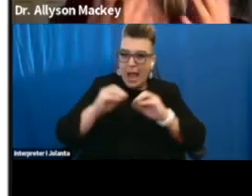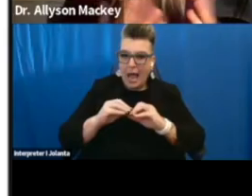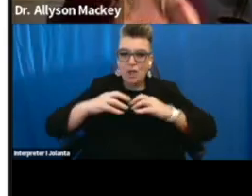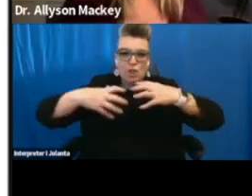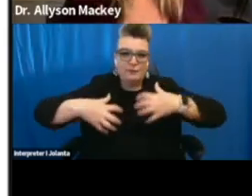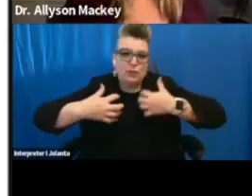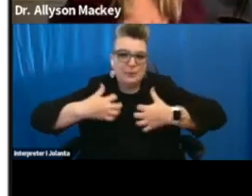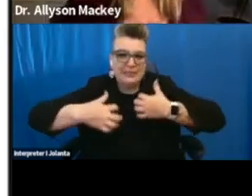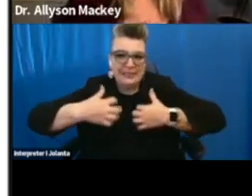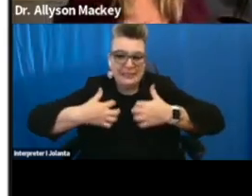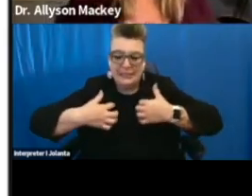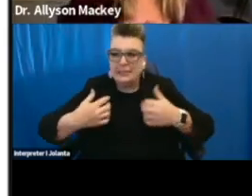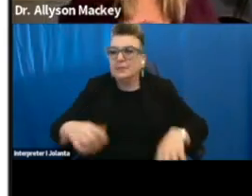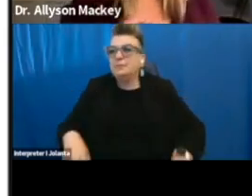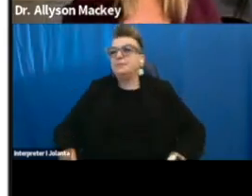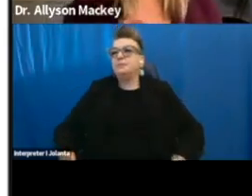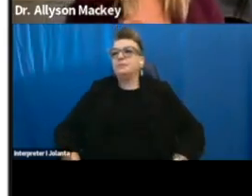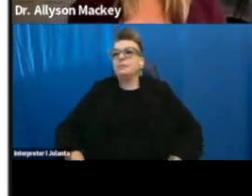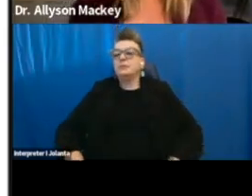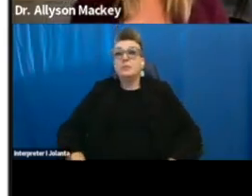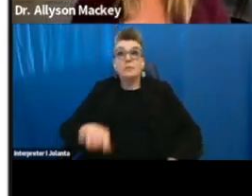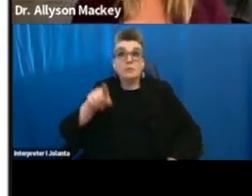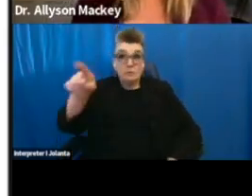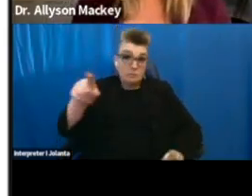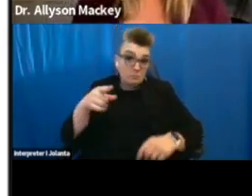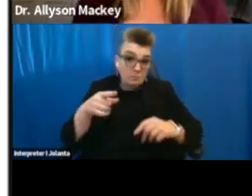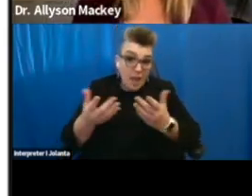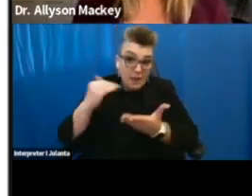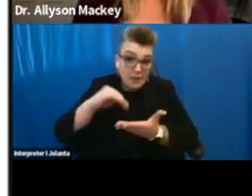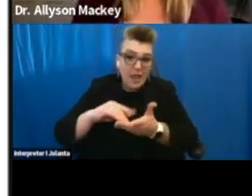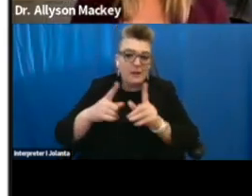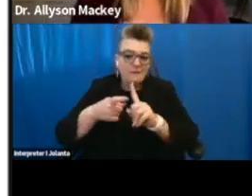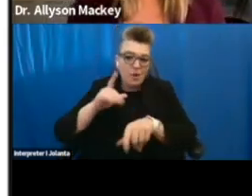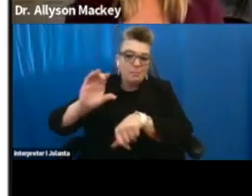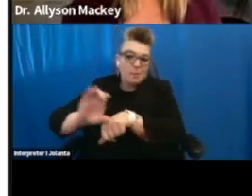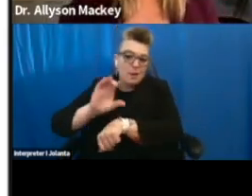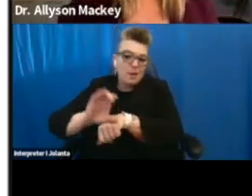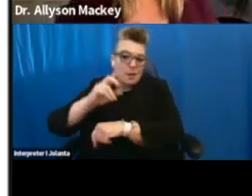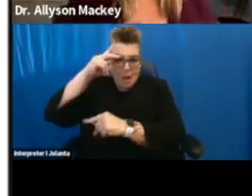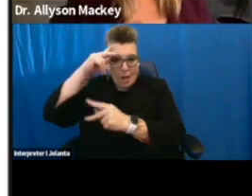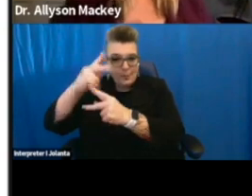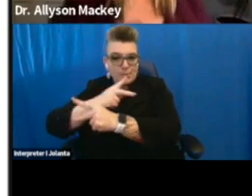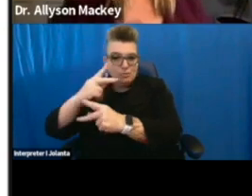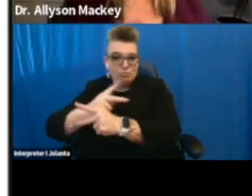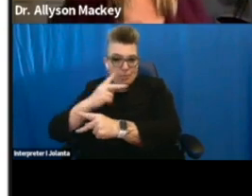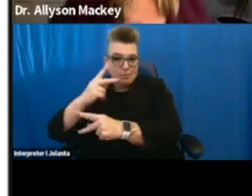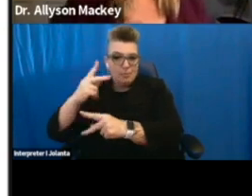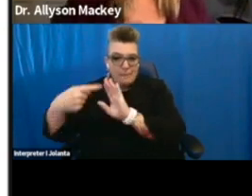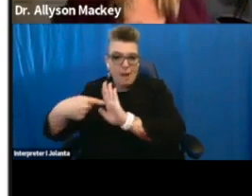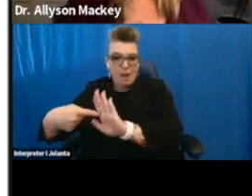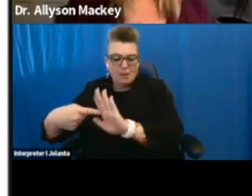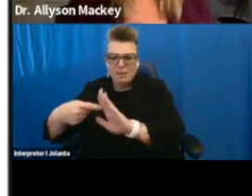but this is a phenomenon from a computational model and we wanted to understand the empirical basis of this